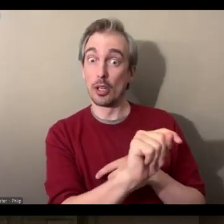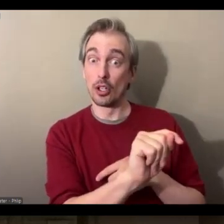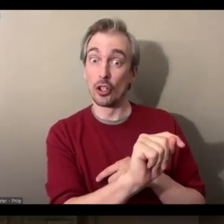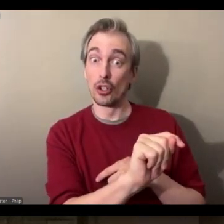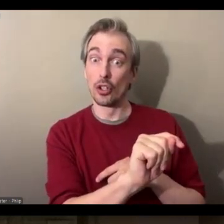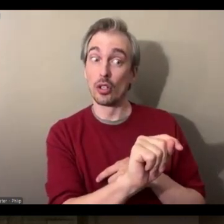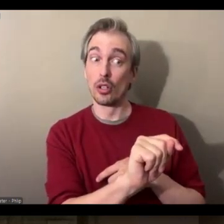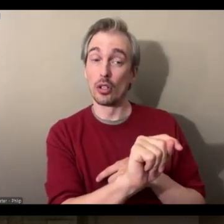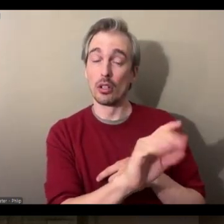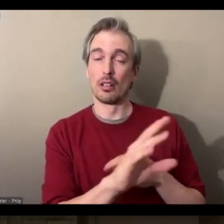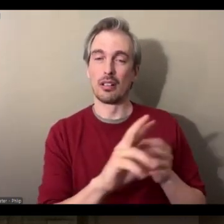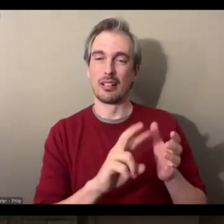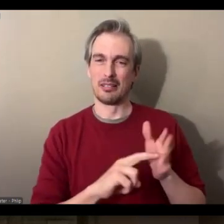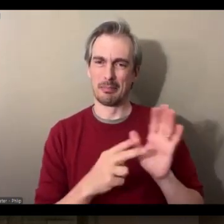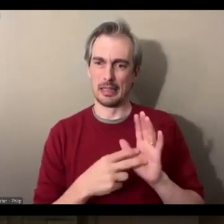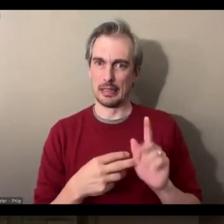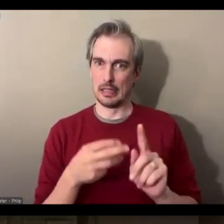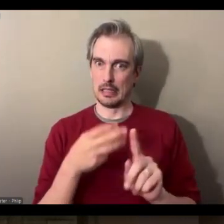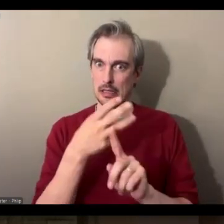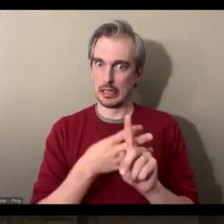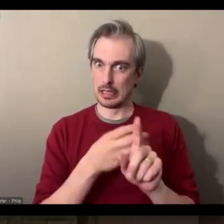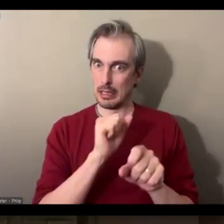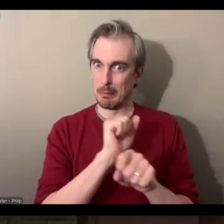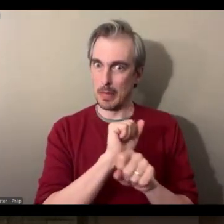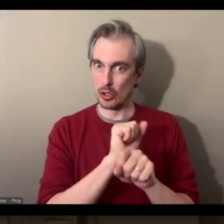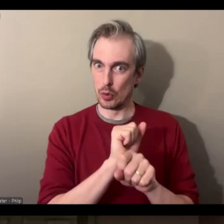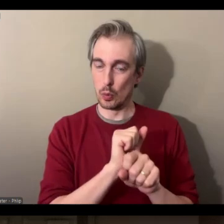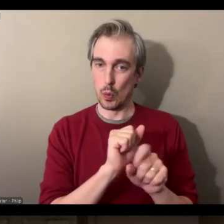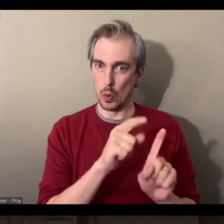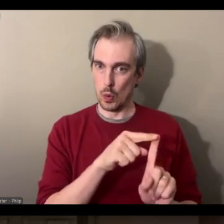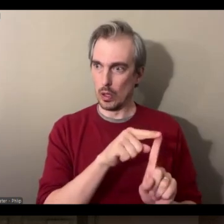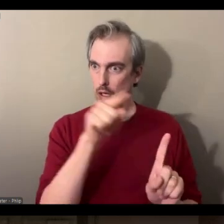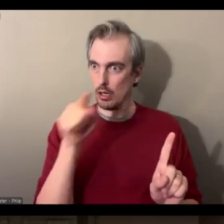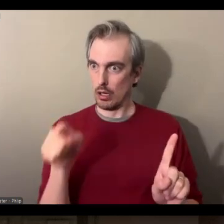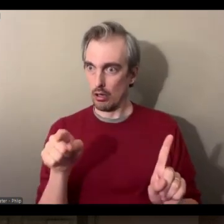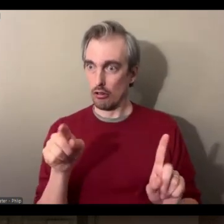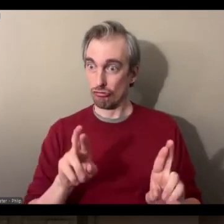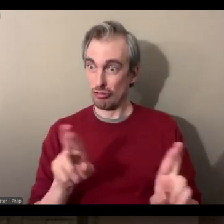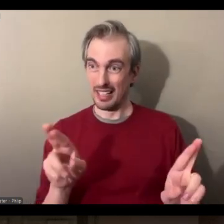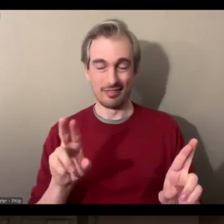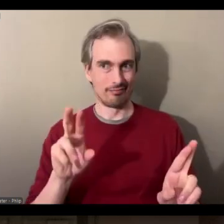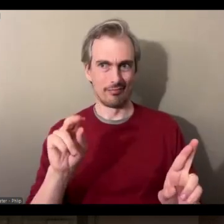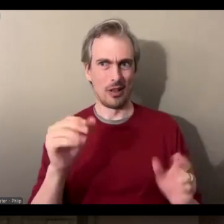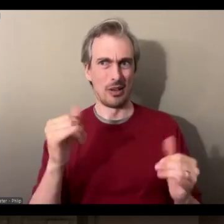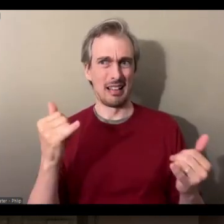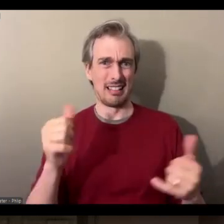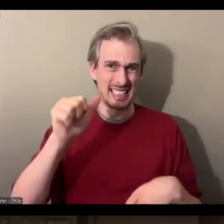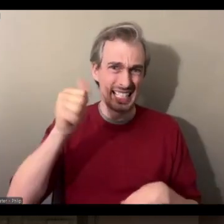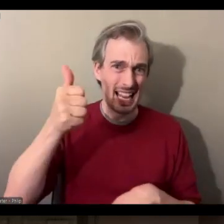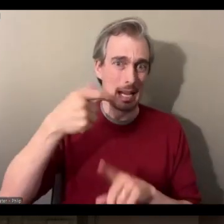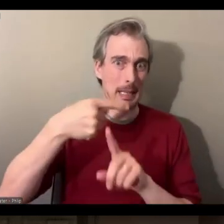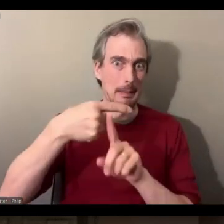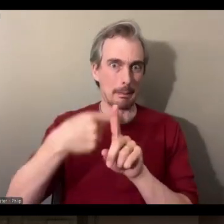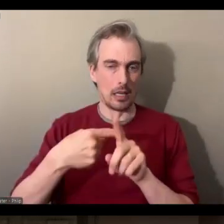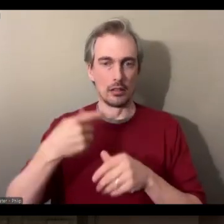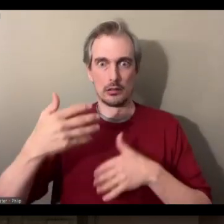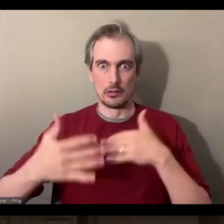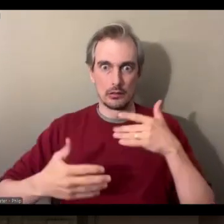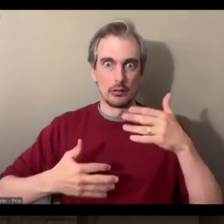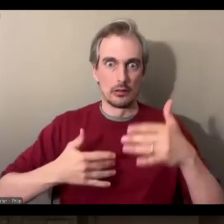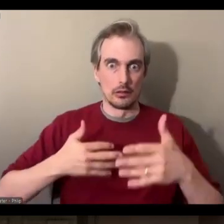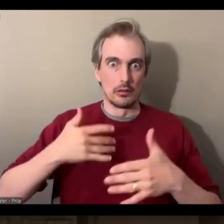really looking at ten months. And even though in terms of maintaining and updating websites,